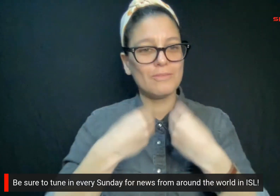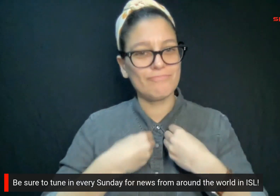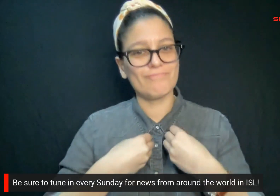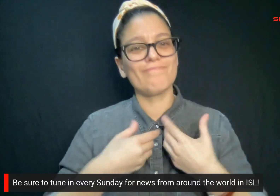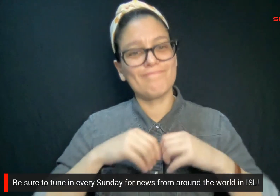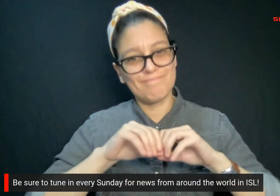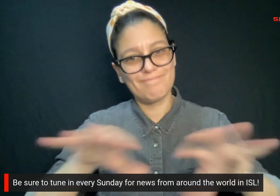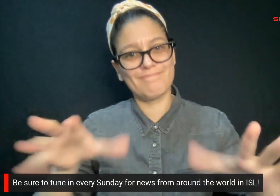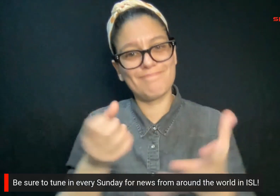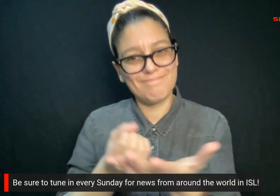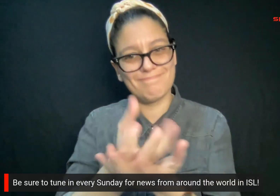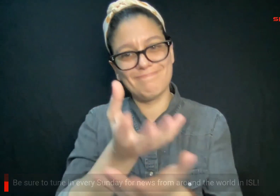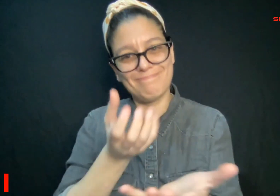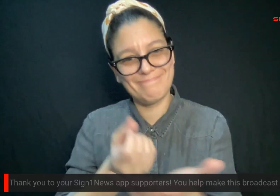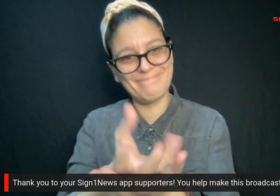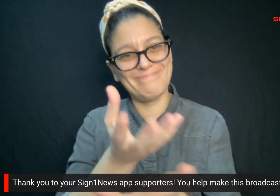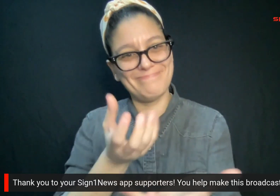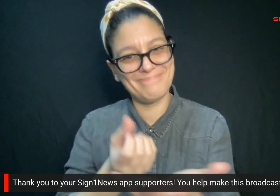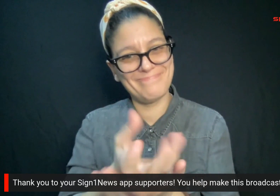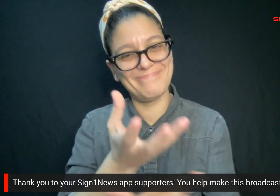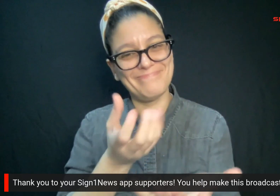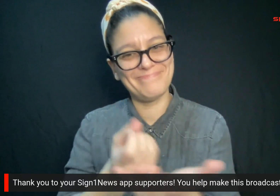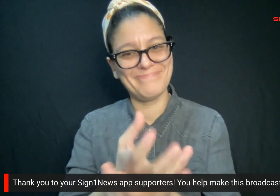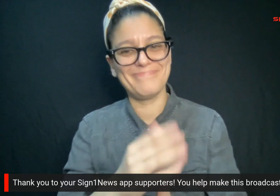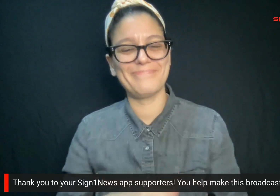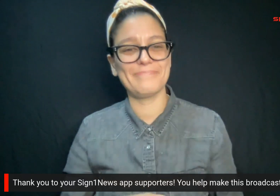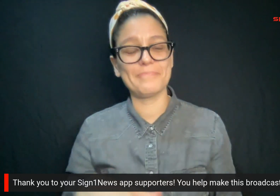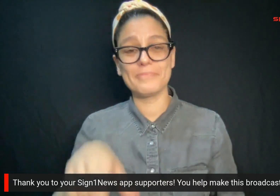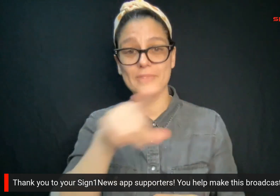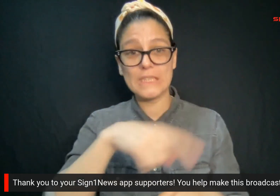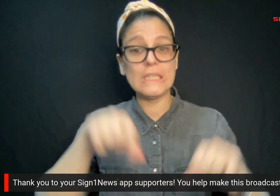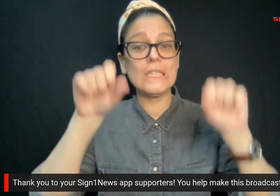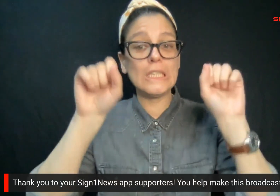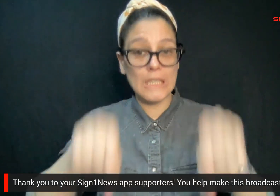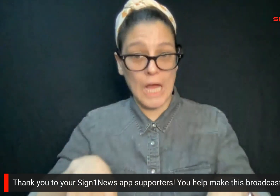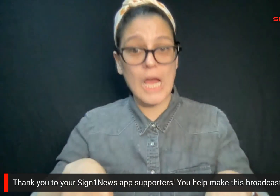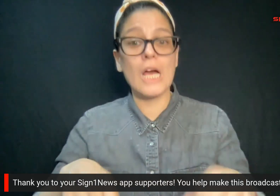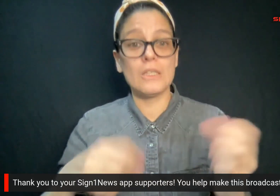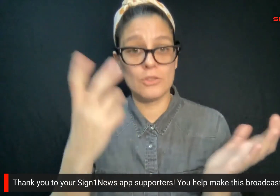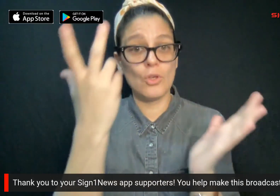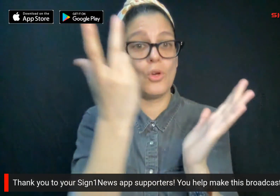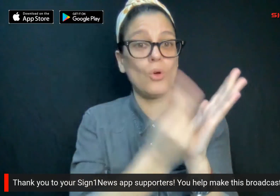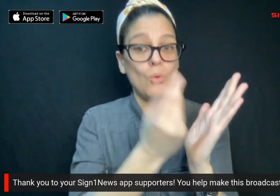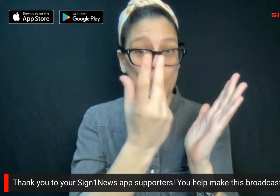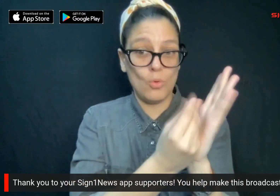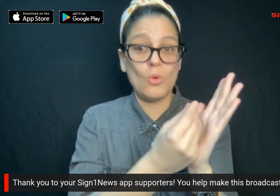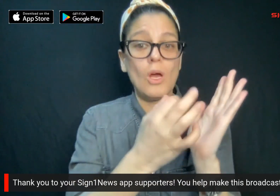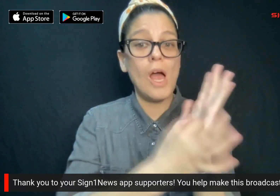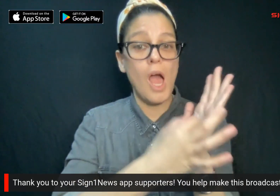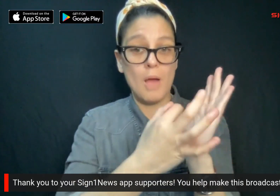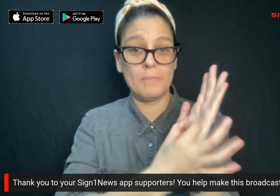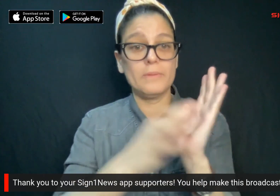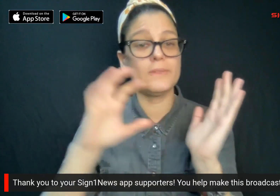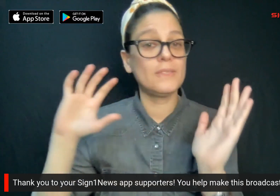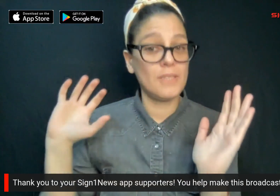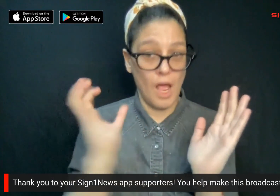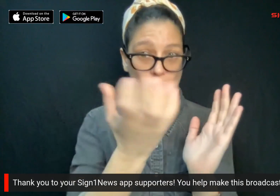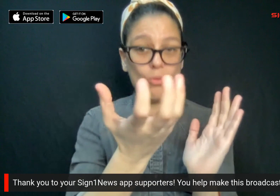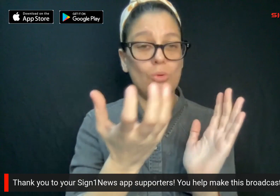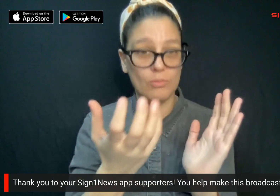to our Sign1News app supporters you help make this broadcast happen you can download the